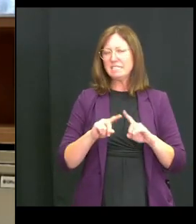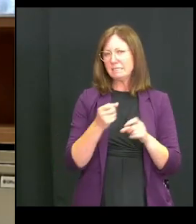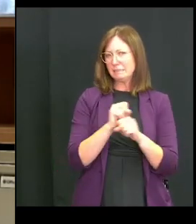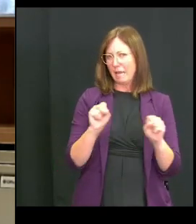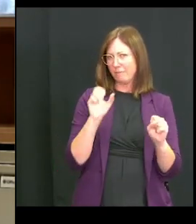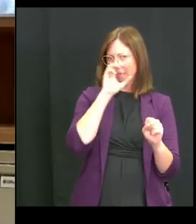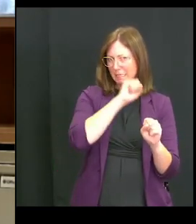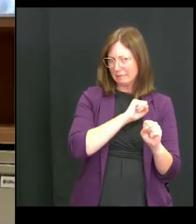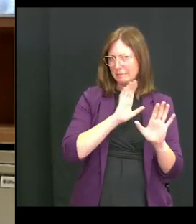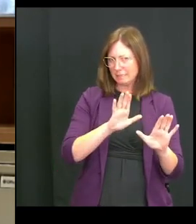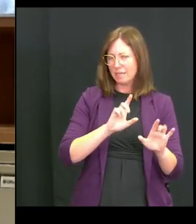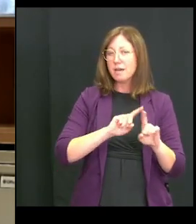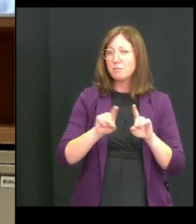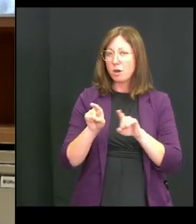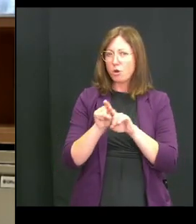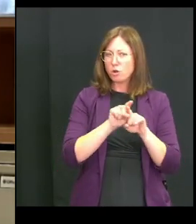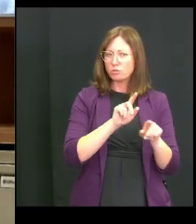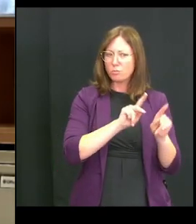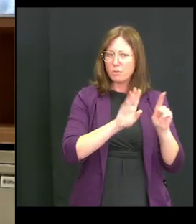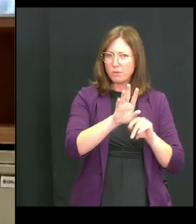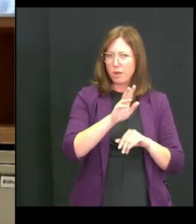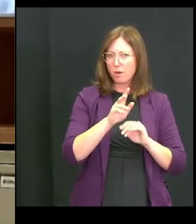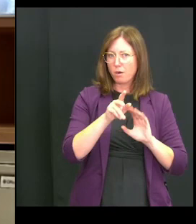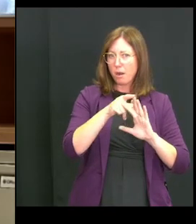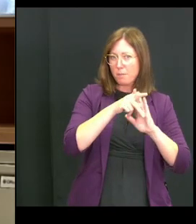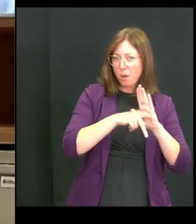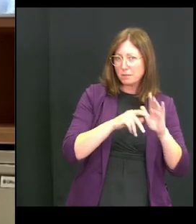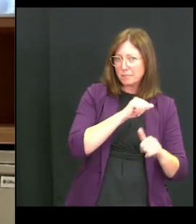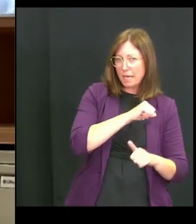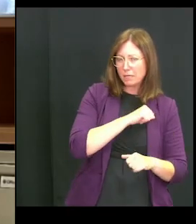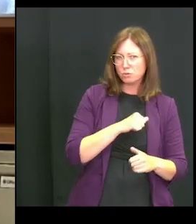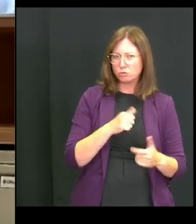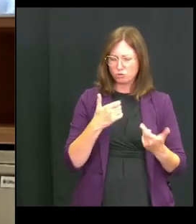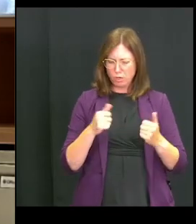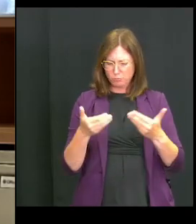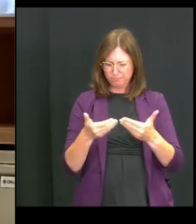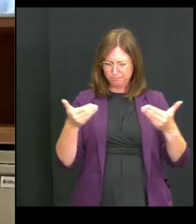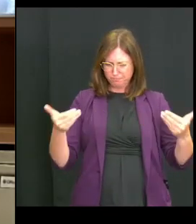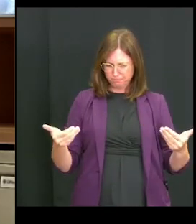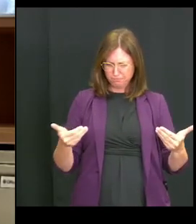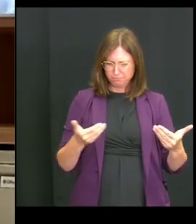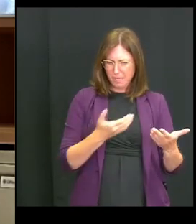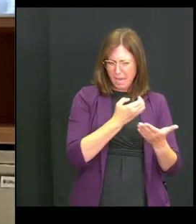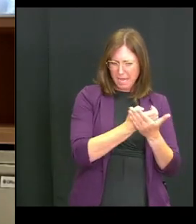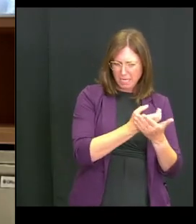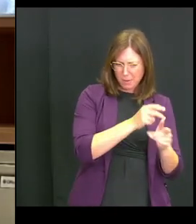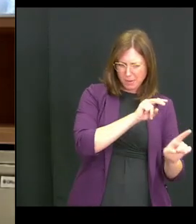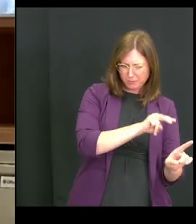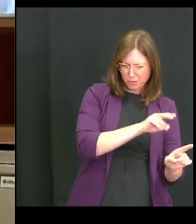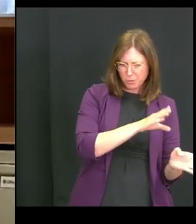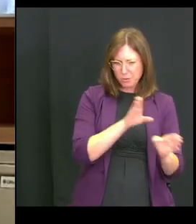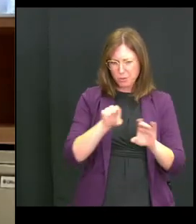But I also use people's policy attitudes, I separate those policy attitudes to economic views and social views.